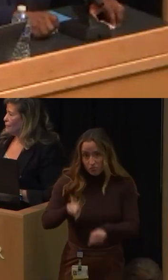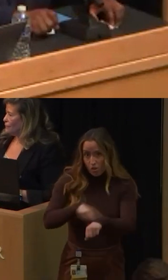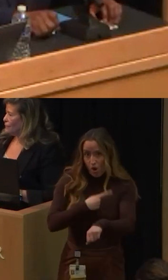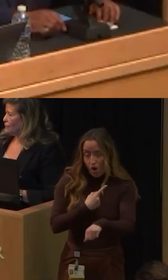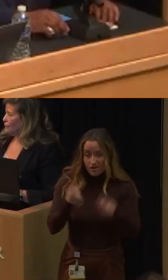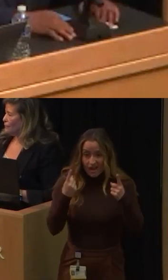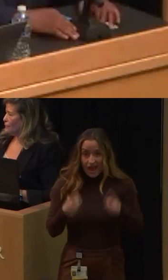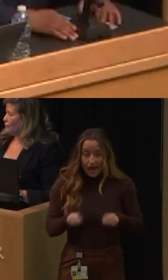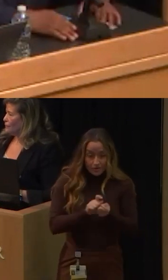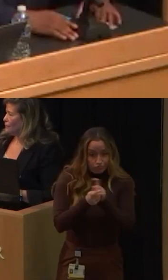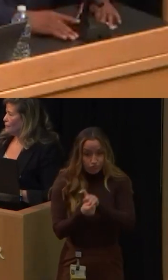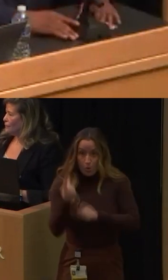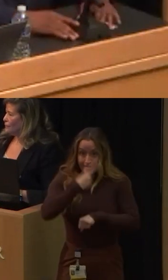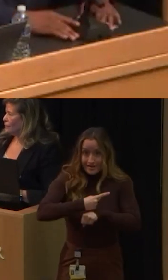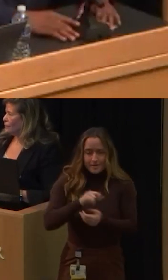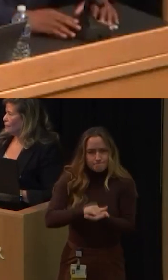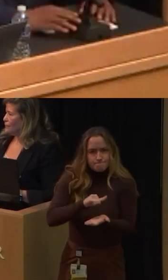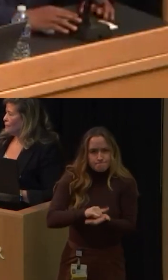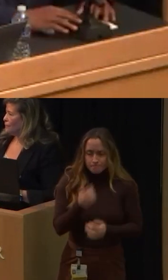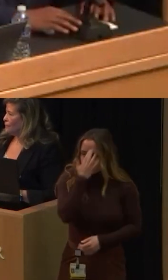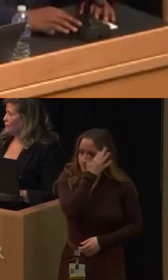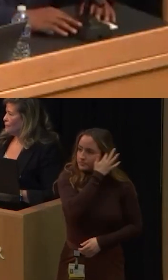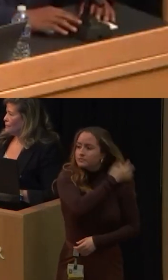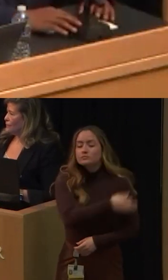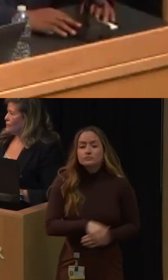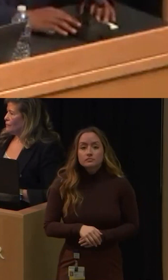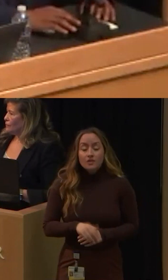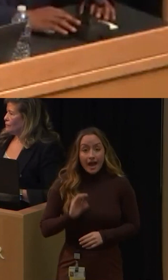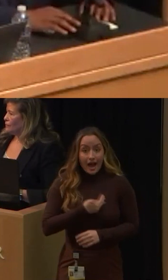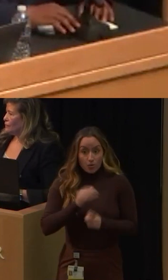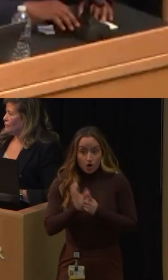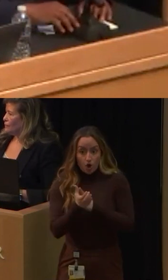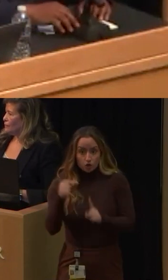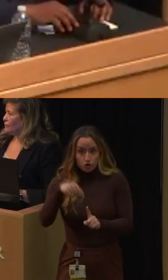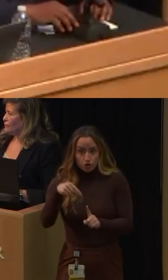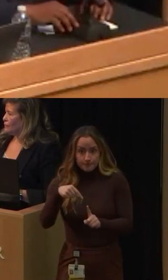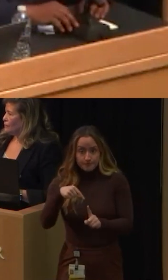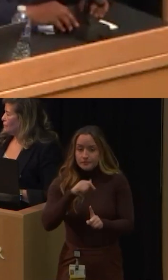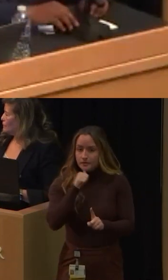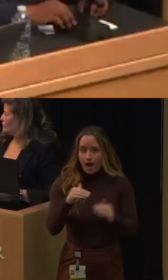and so remember, if our culture, if we have an equitable and just culture, and how do you define that?